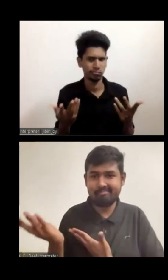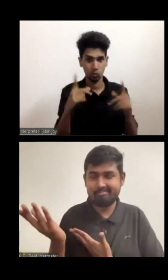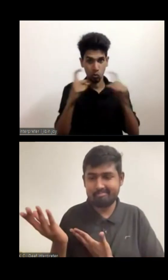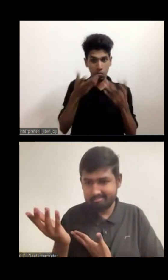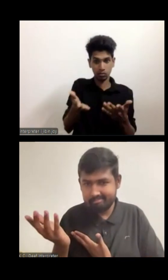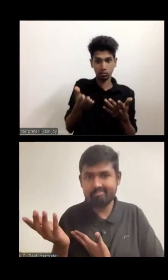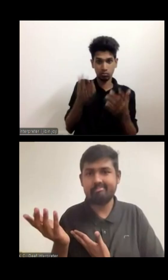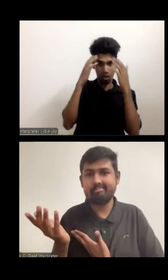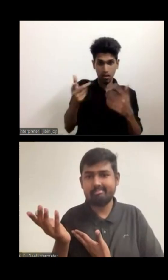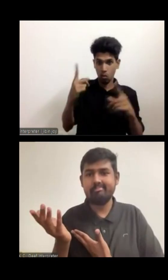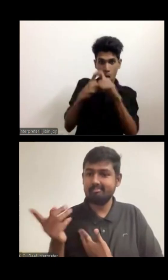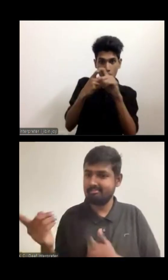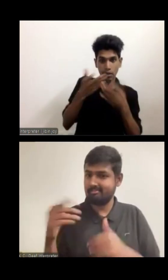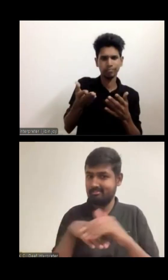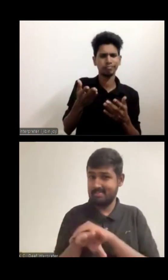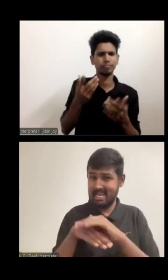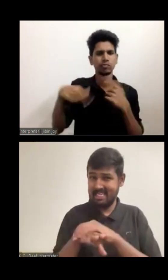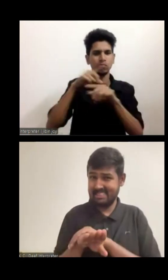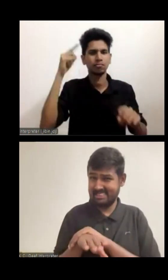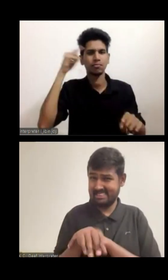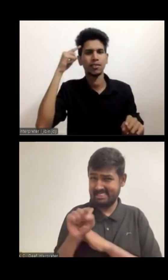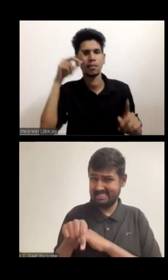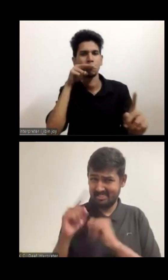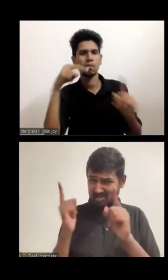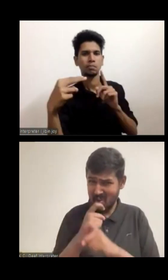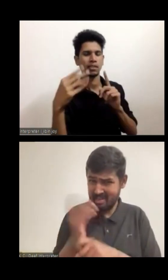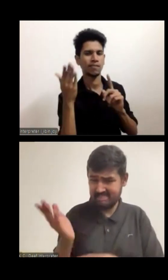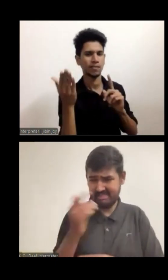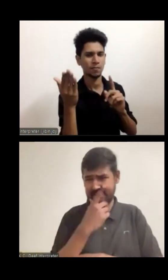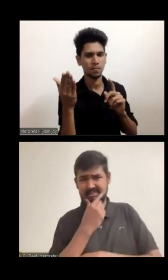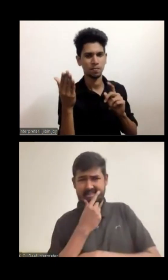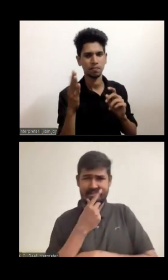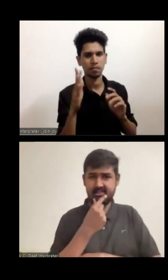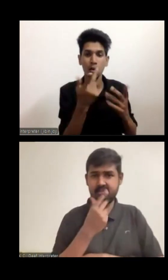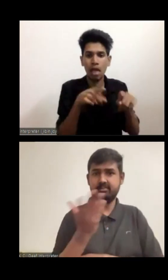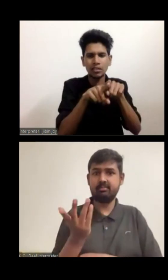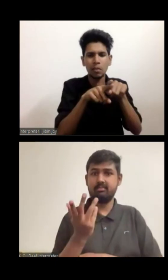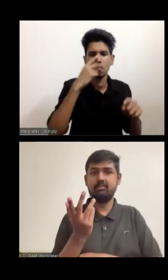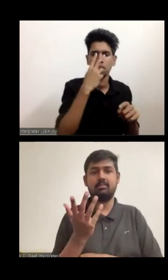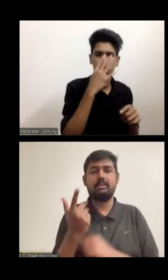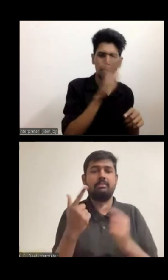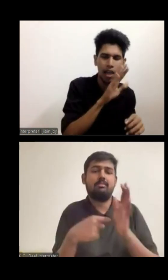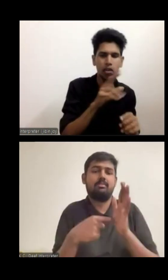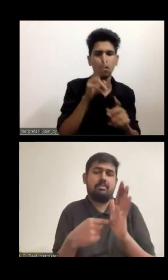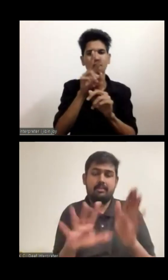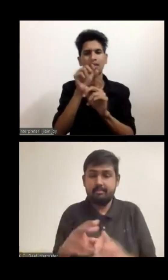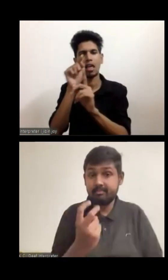Another person... Who had... Let's say... Blindness or low vision... So... Each one has... Us of... Each one of us has... Different needs... And that's what... You know...